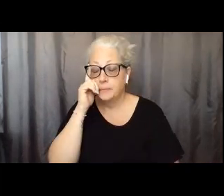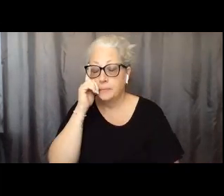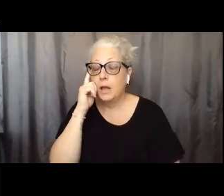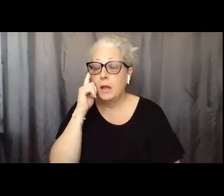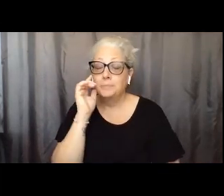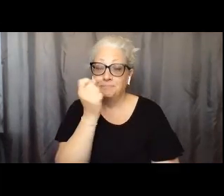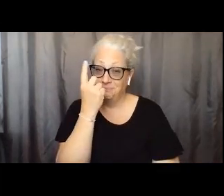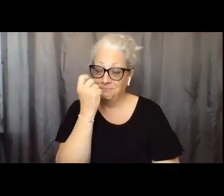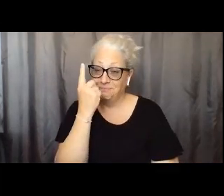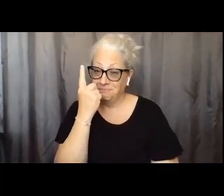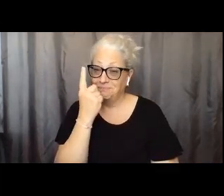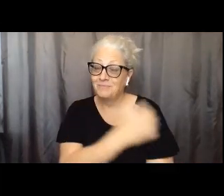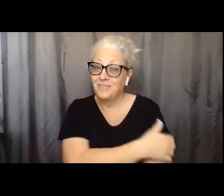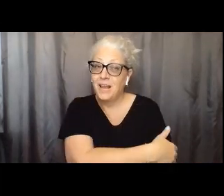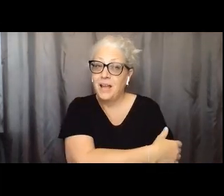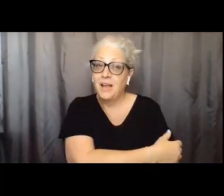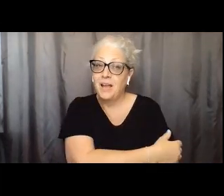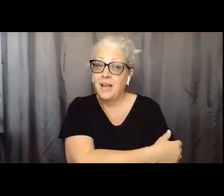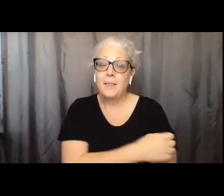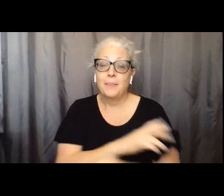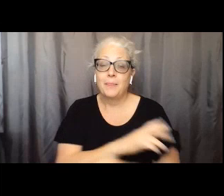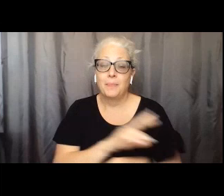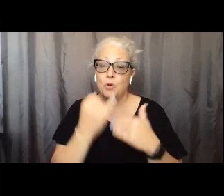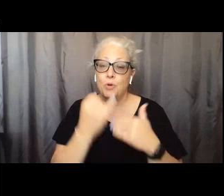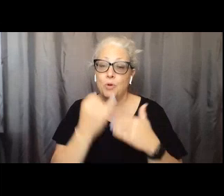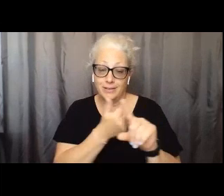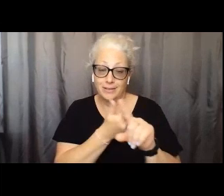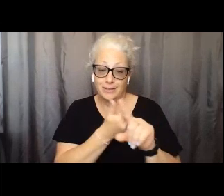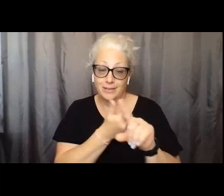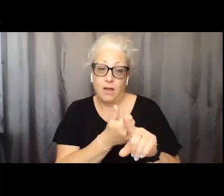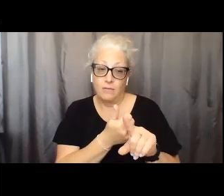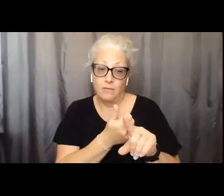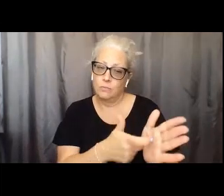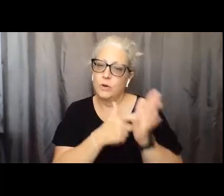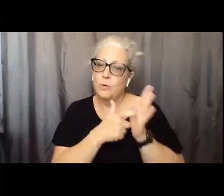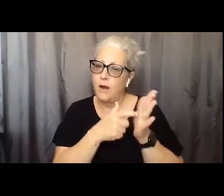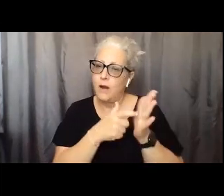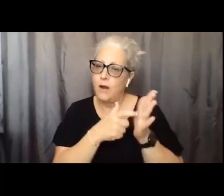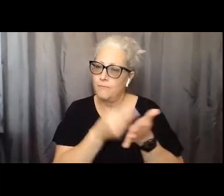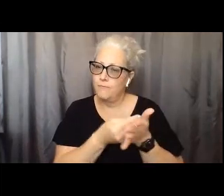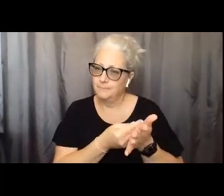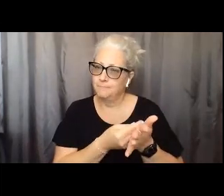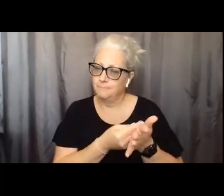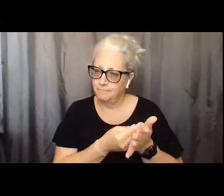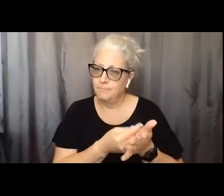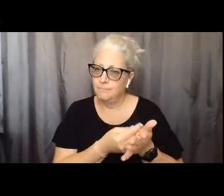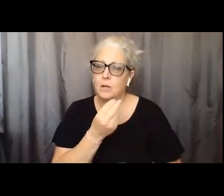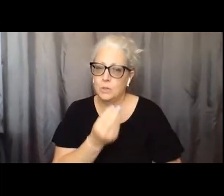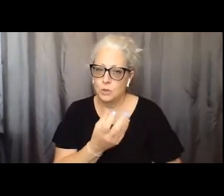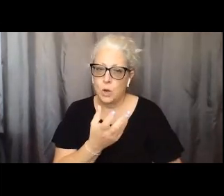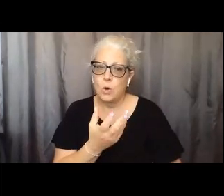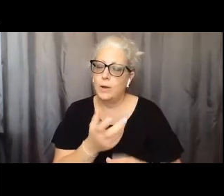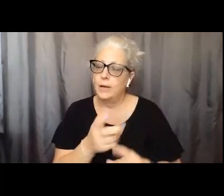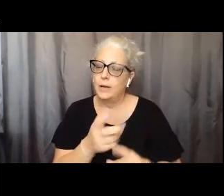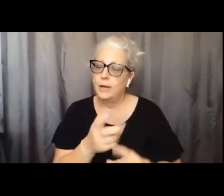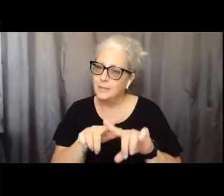some good strategies to get these projects funded, but it's really what gets funded. [Roby Poche (DES)] Another sort of issue